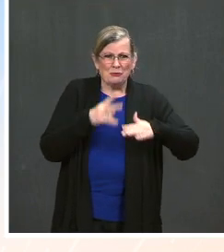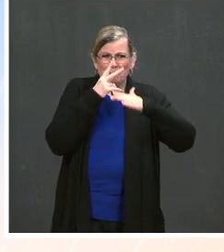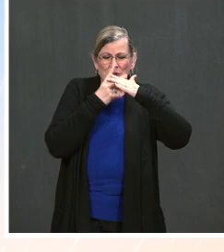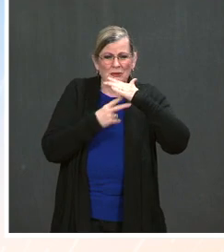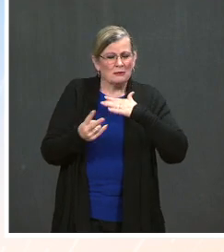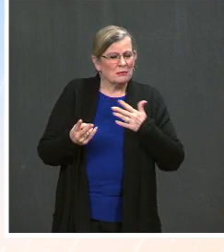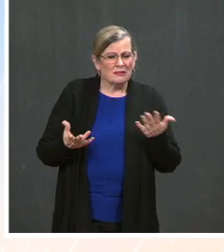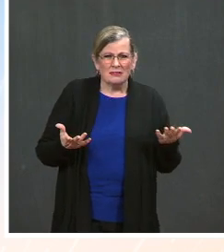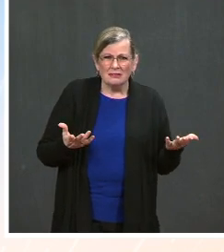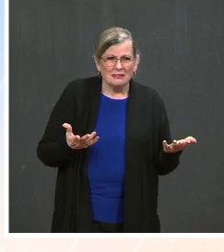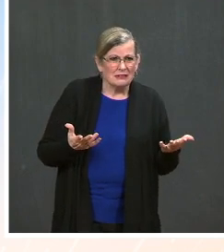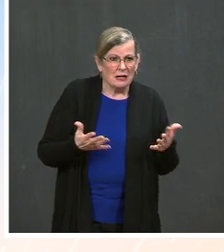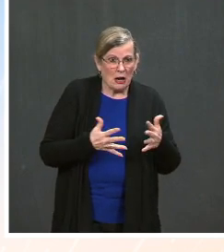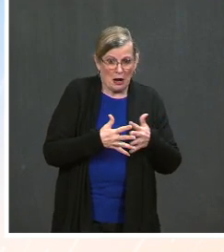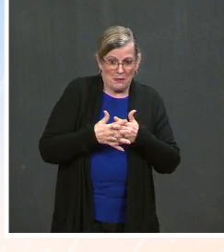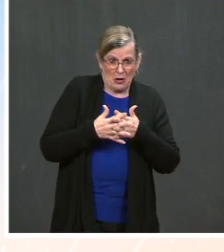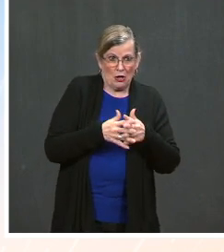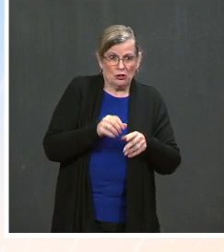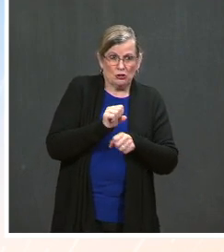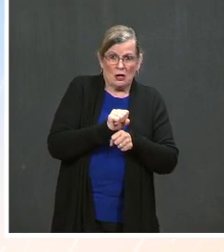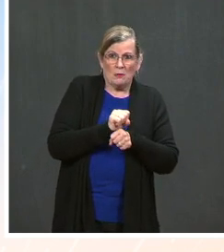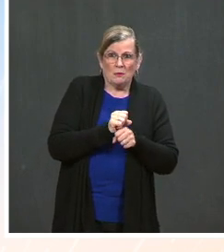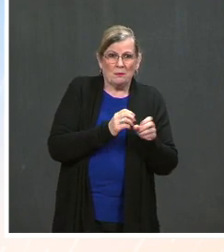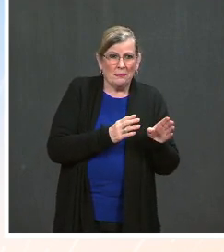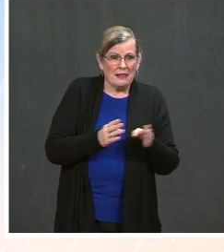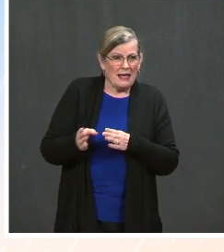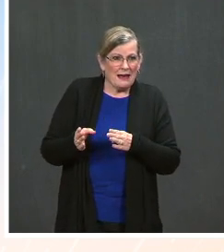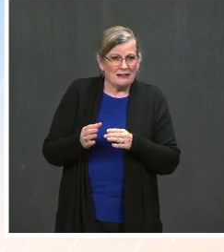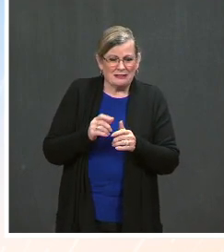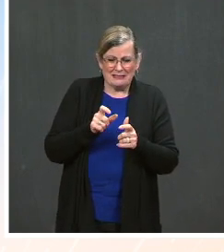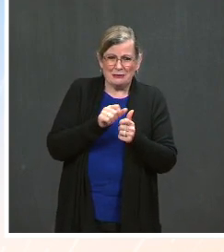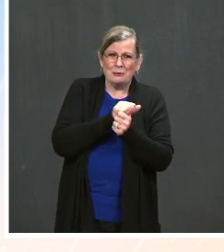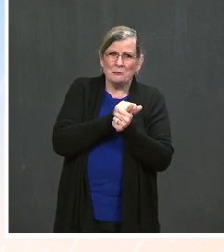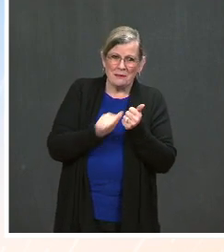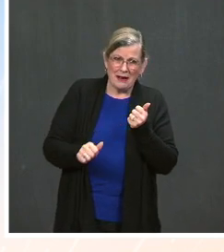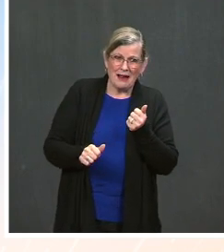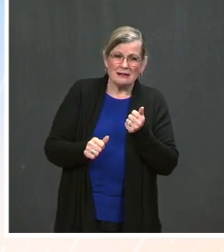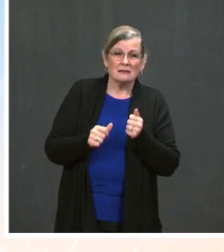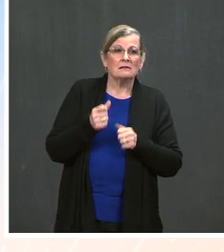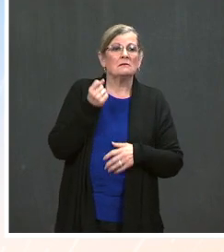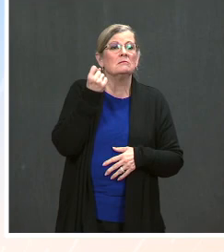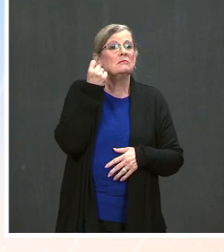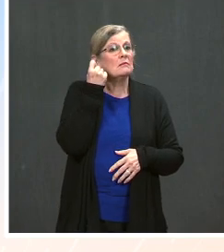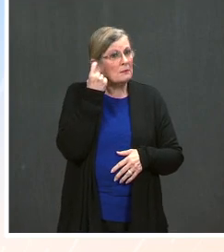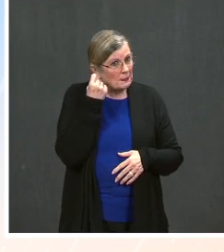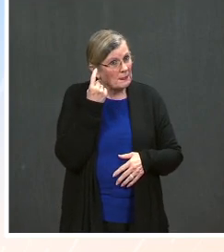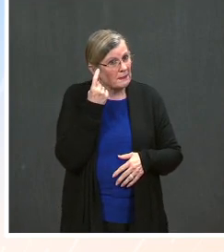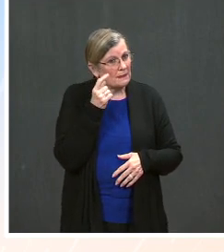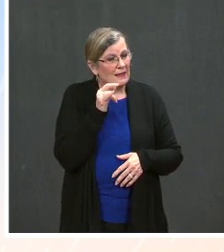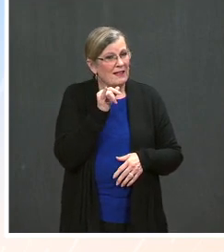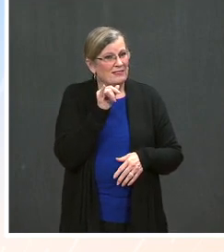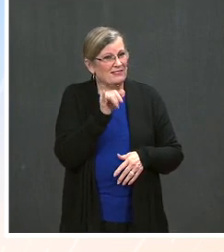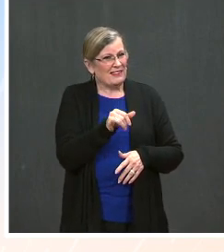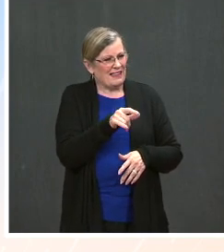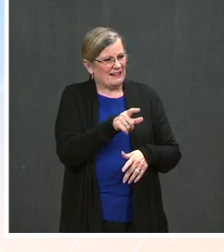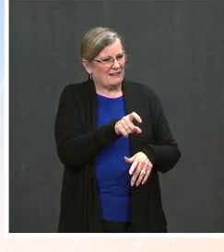pushing to get that passed is key, number one. Number two, making sure we continue to have -- when the CDC is up here talking about wearing a mask